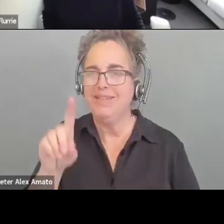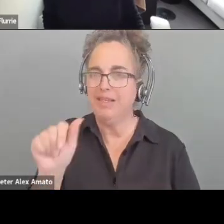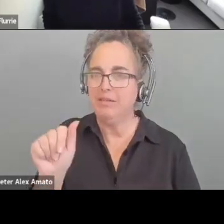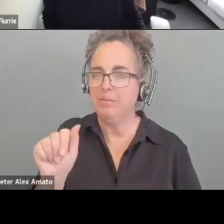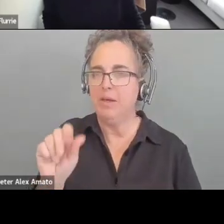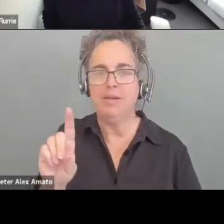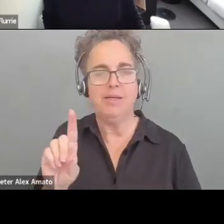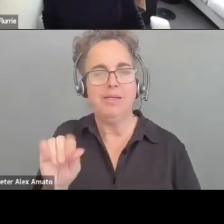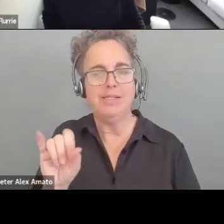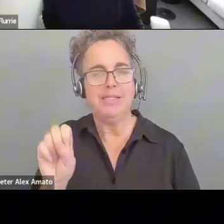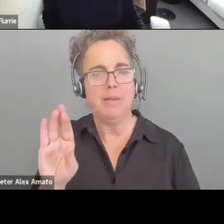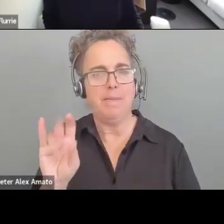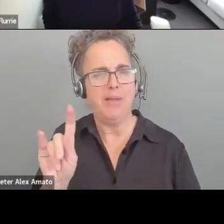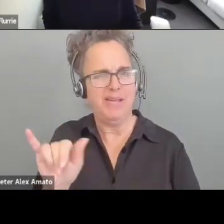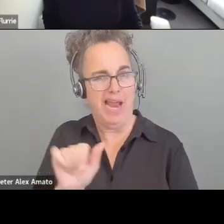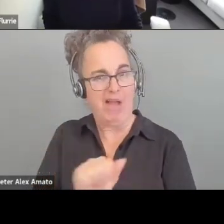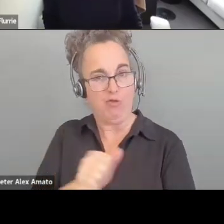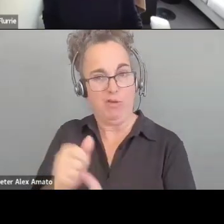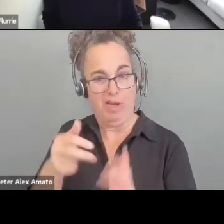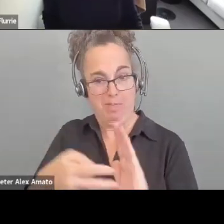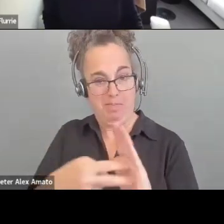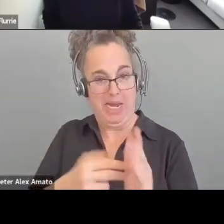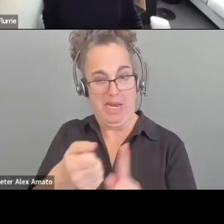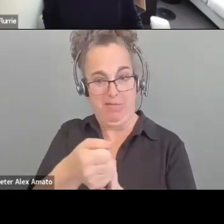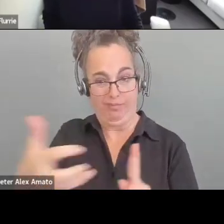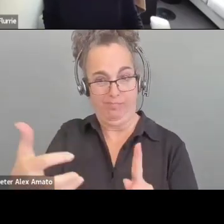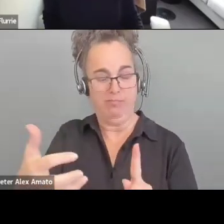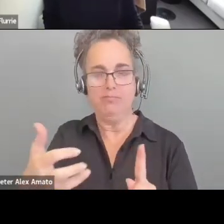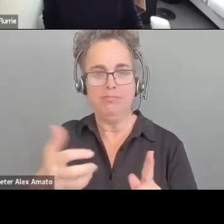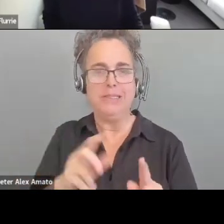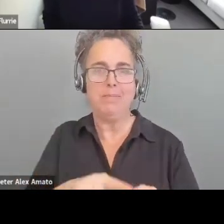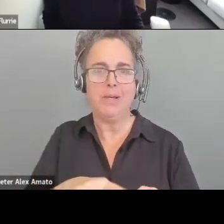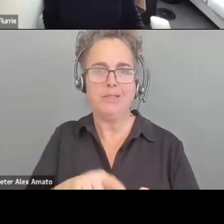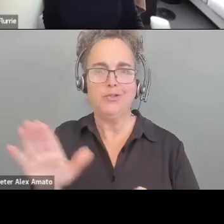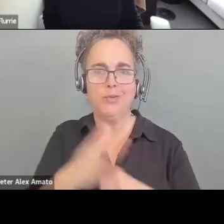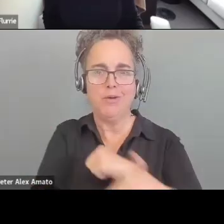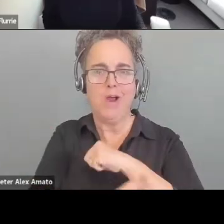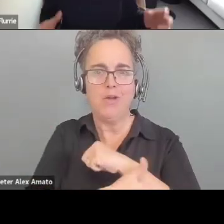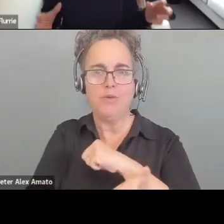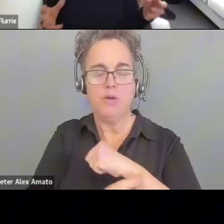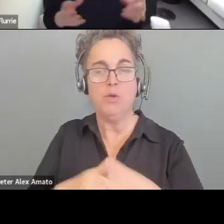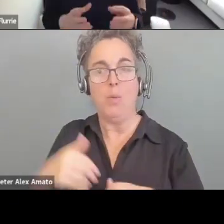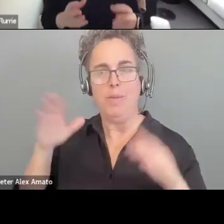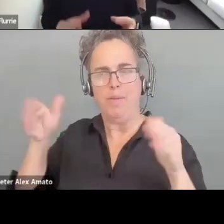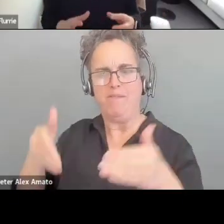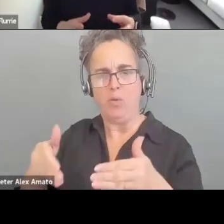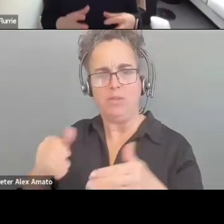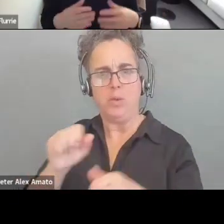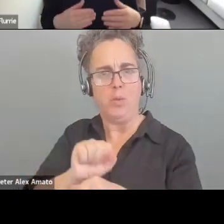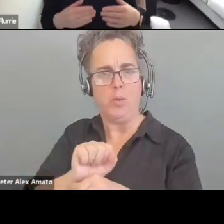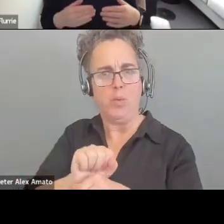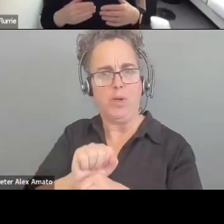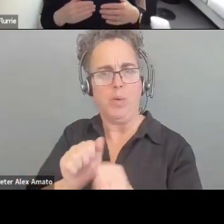country by country One of the efforts we've been doing is working with World Bank to really harmonize those to make sure